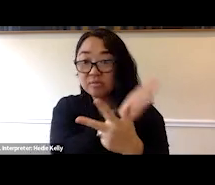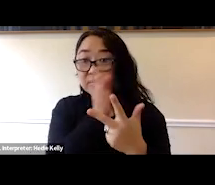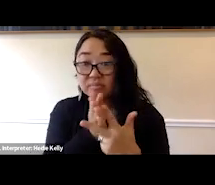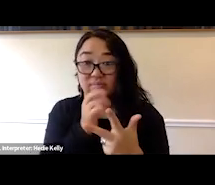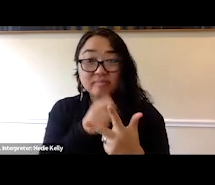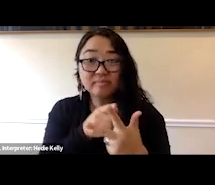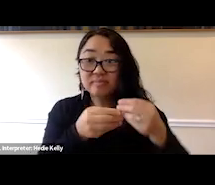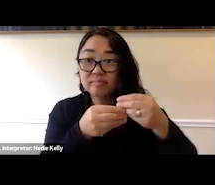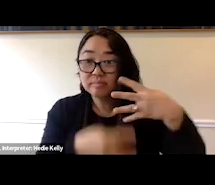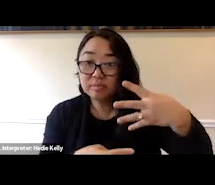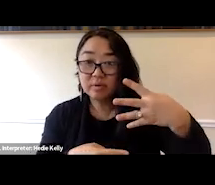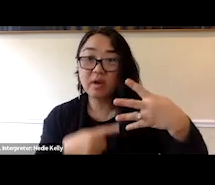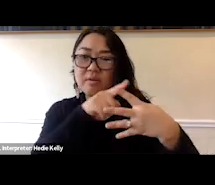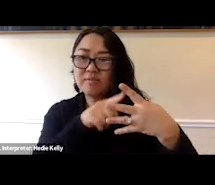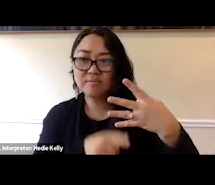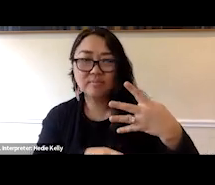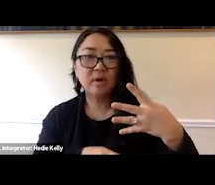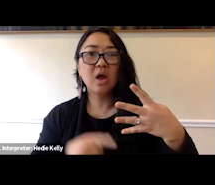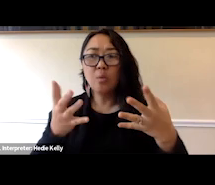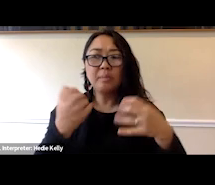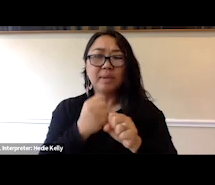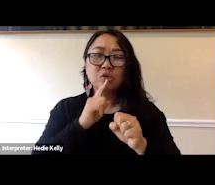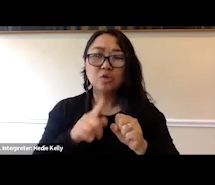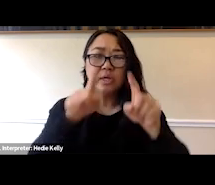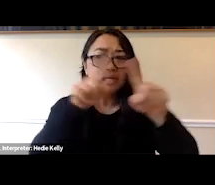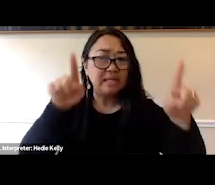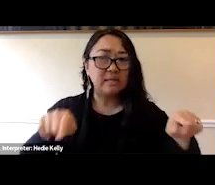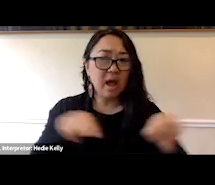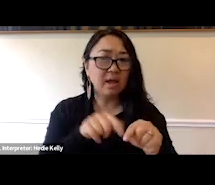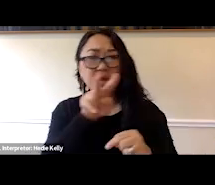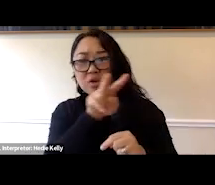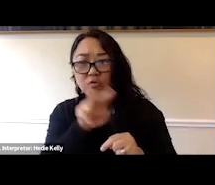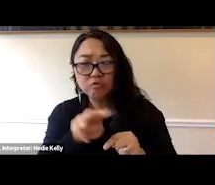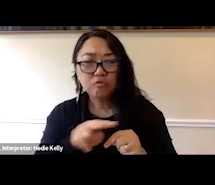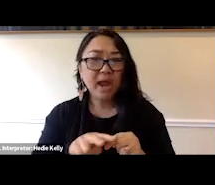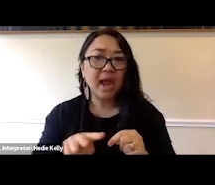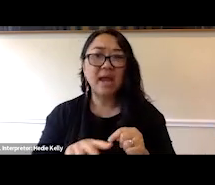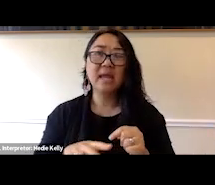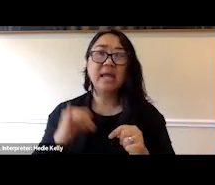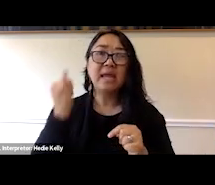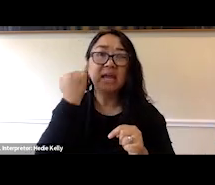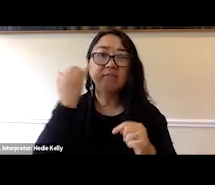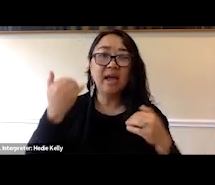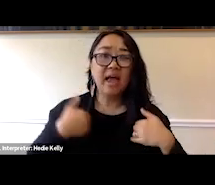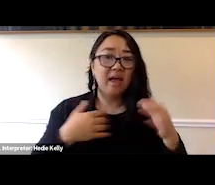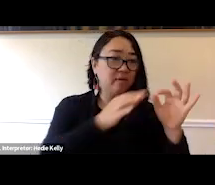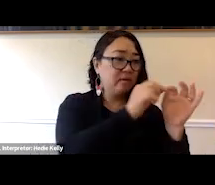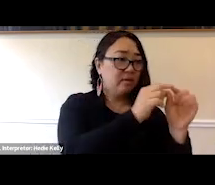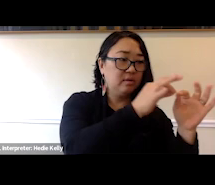We need to make sure that the way our document is read aloud, if you were to put all the content end to end in a line is logical.